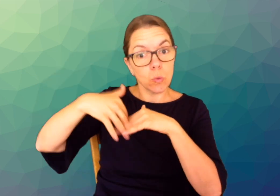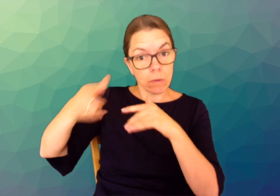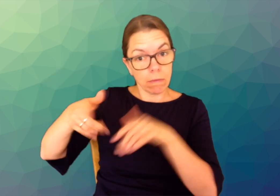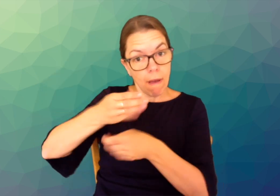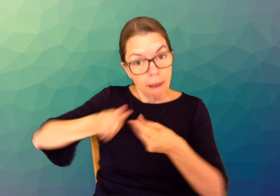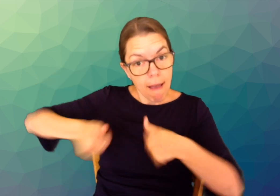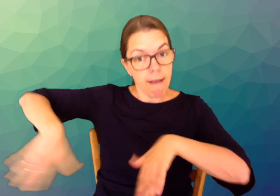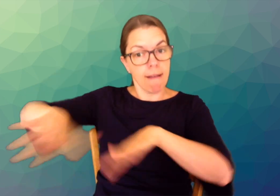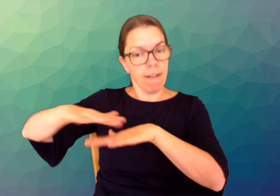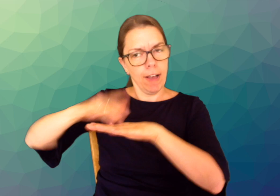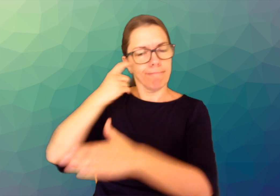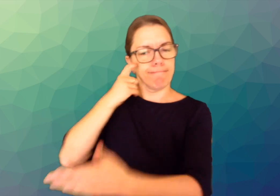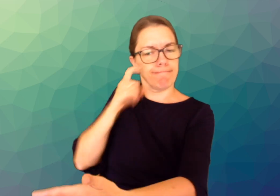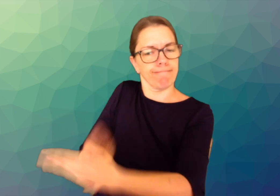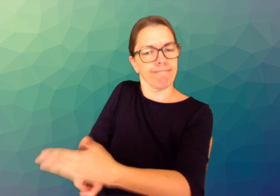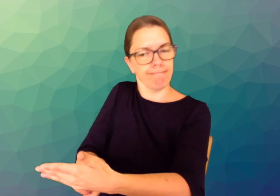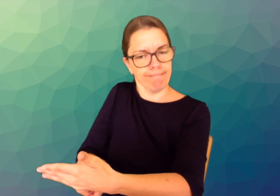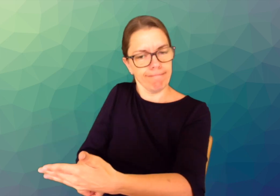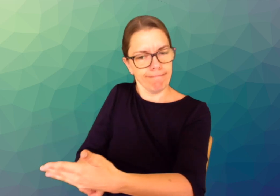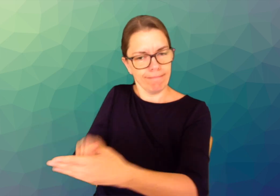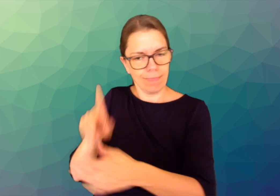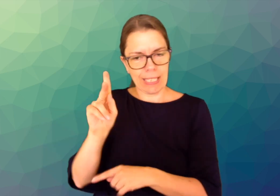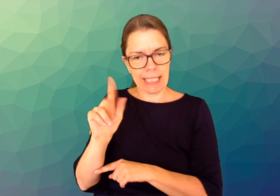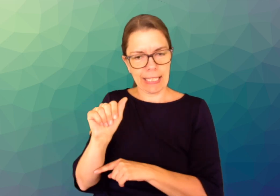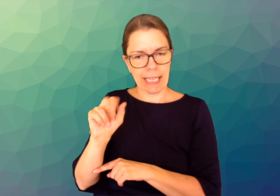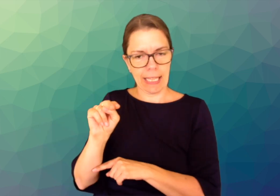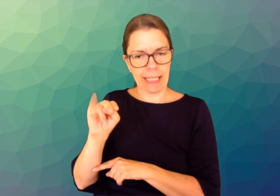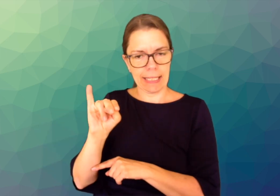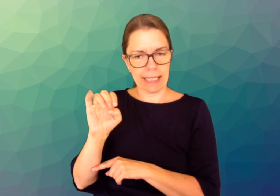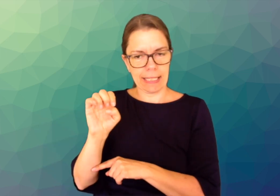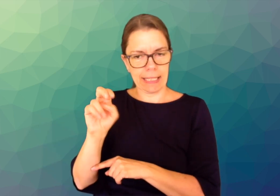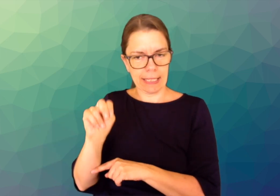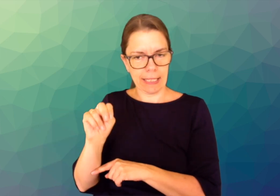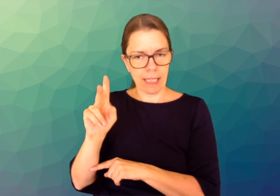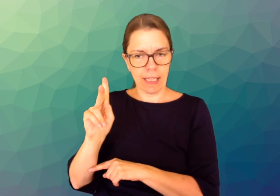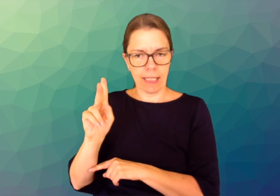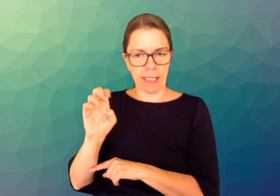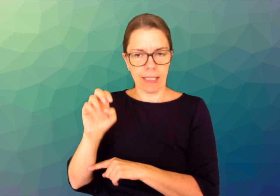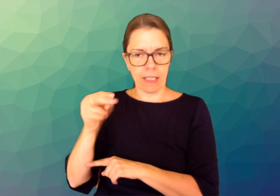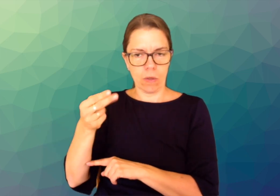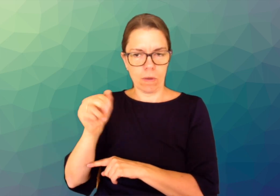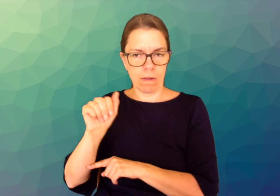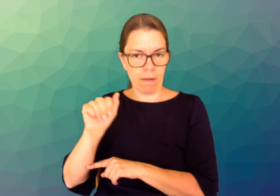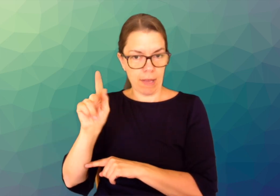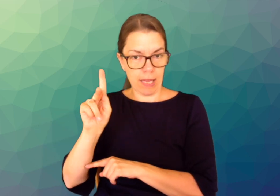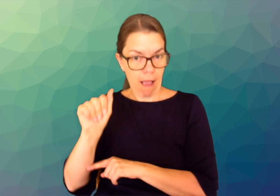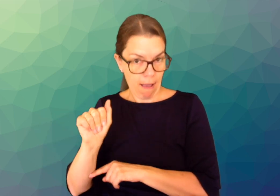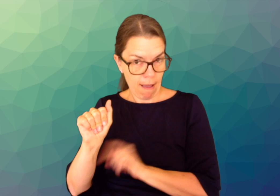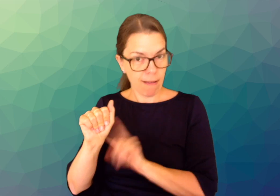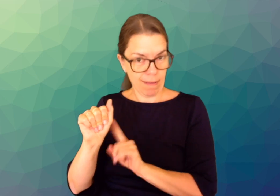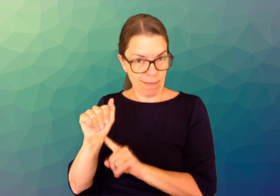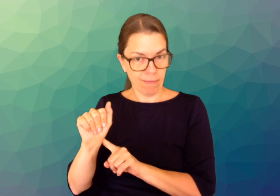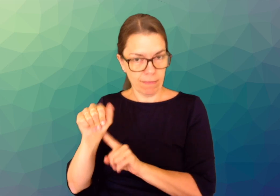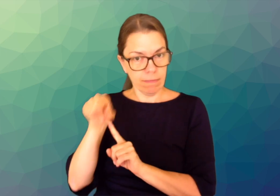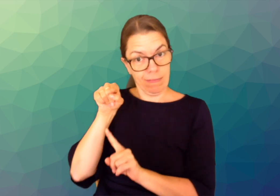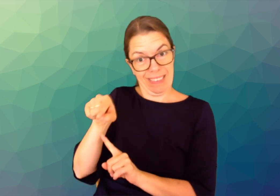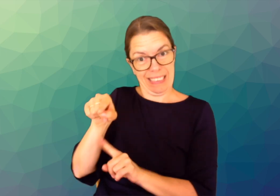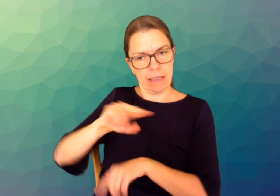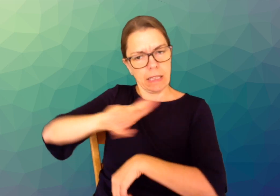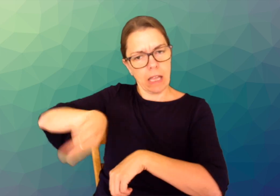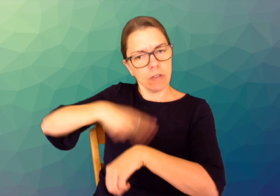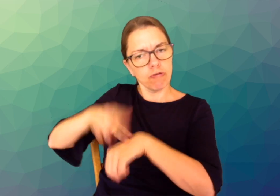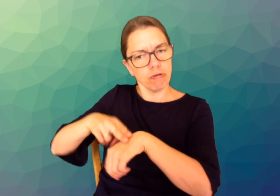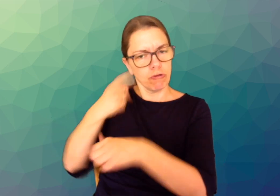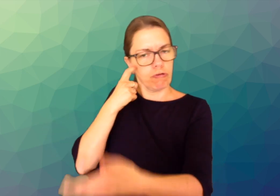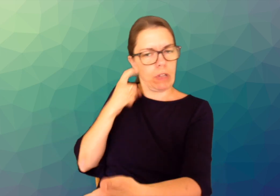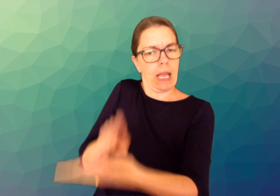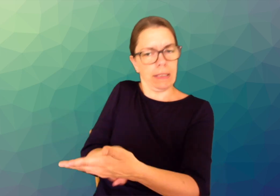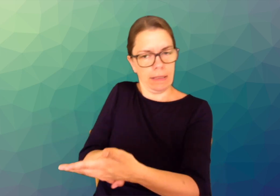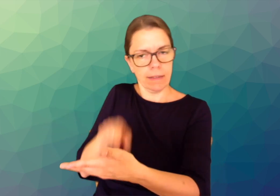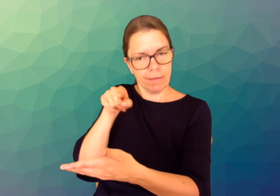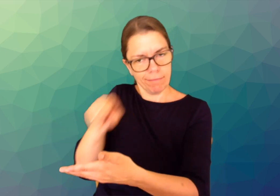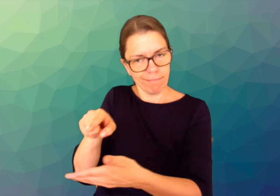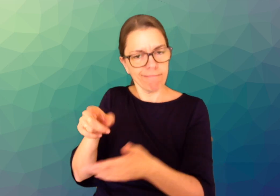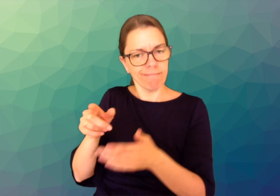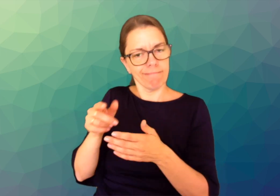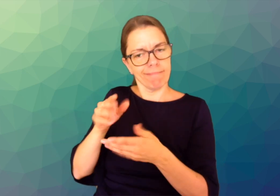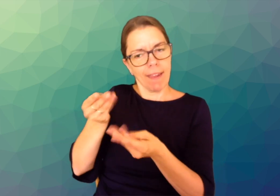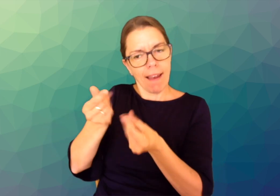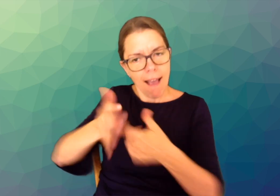There will also be a territorial land acknowledgement: The Kanien’kehá:ka Nation is recognized as